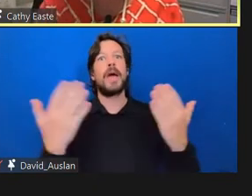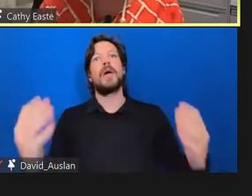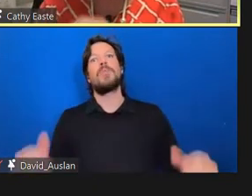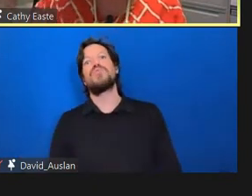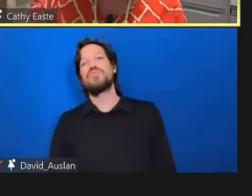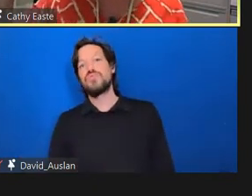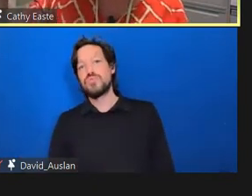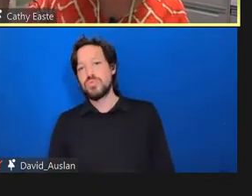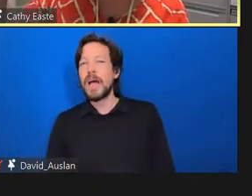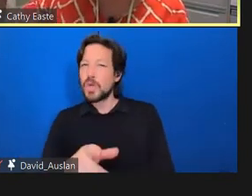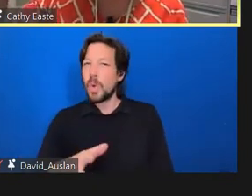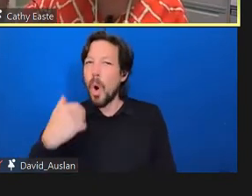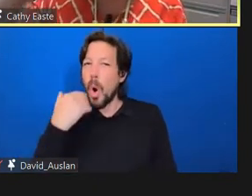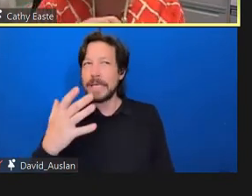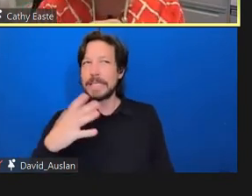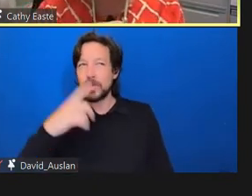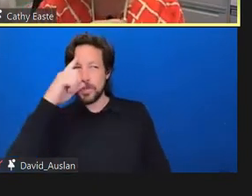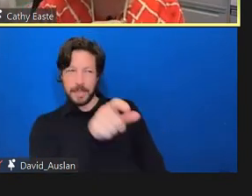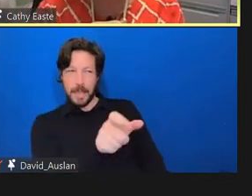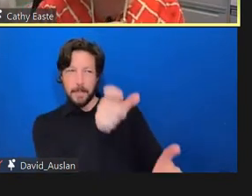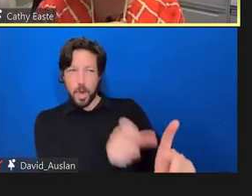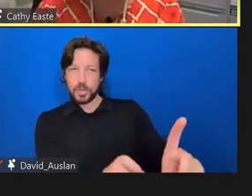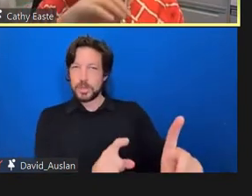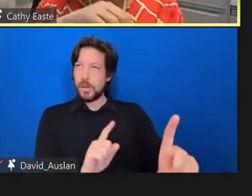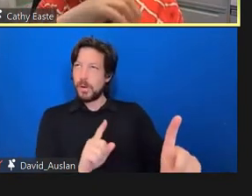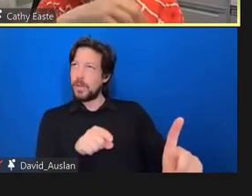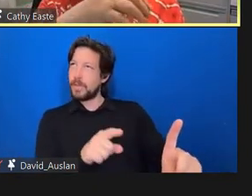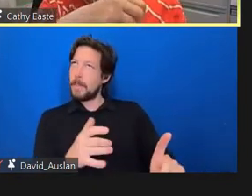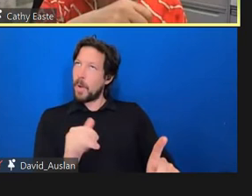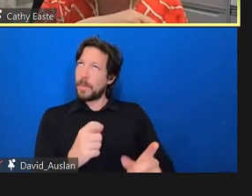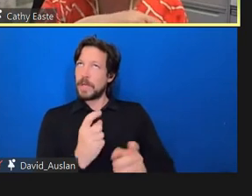about that person?" Your brain is working. What do I know about that person? Oh, that person always